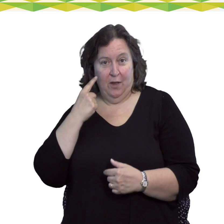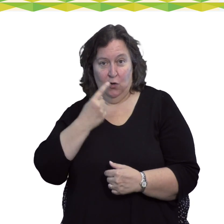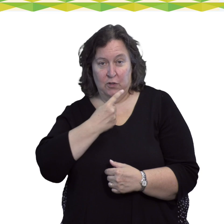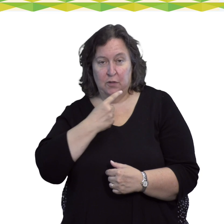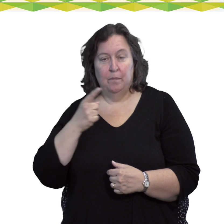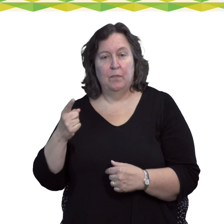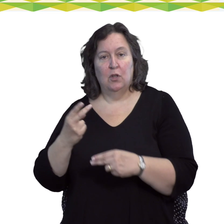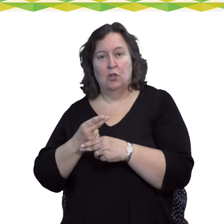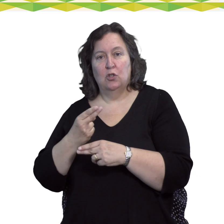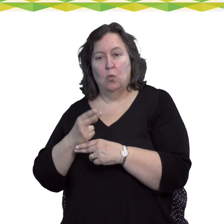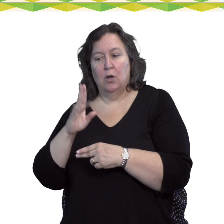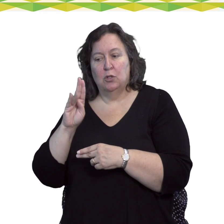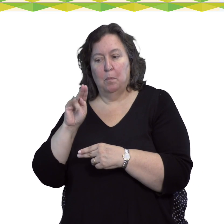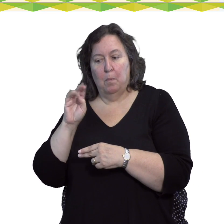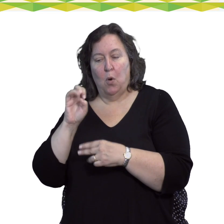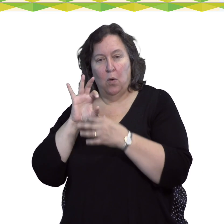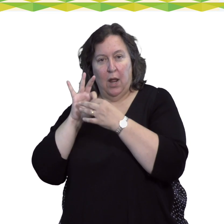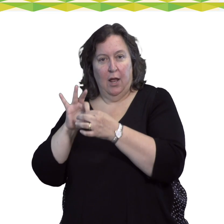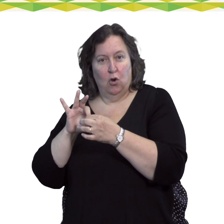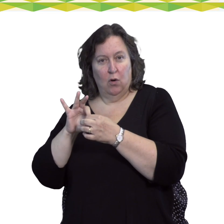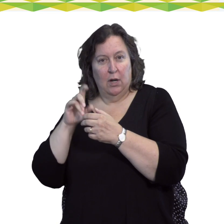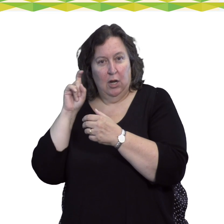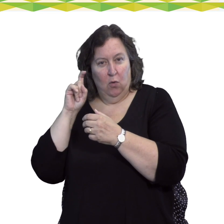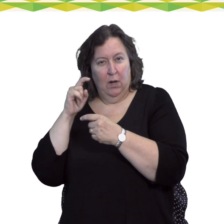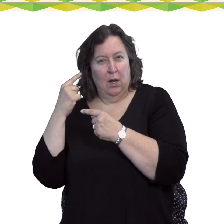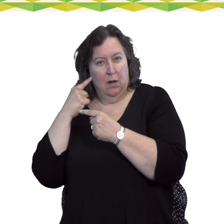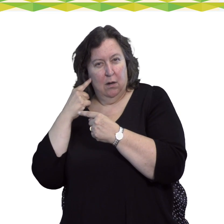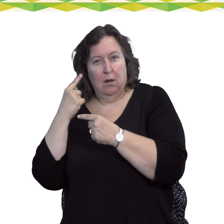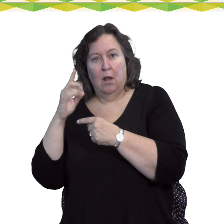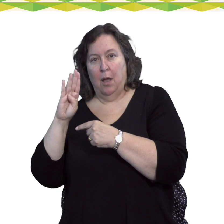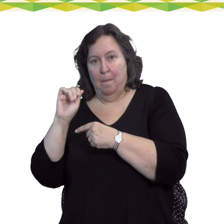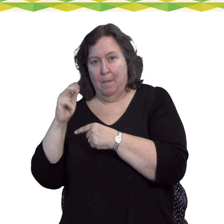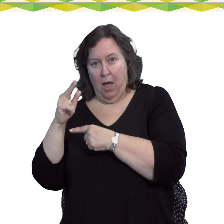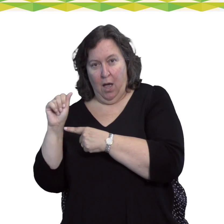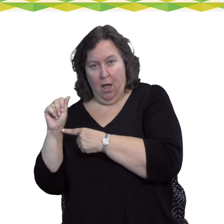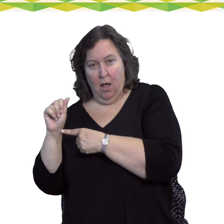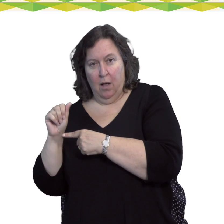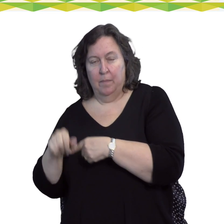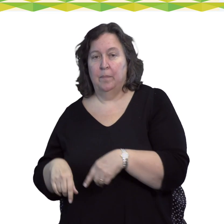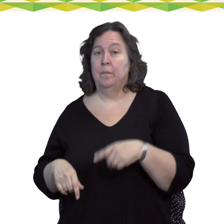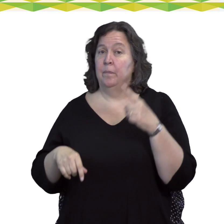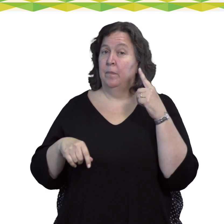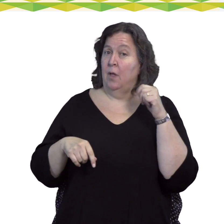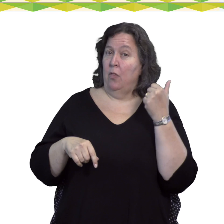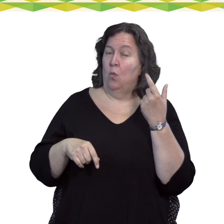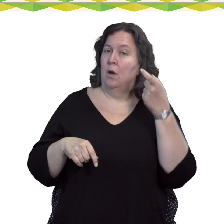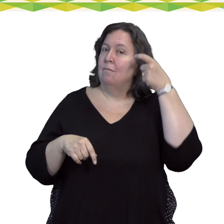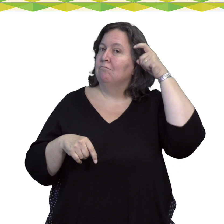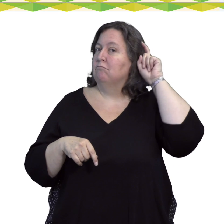and wears a bone-anchored hearing aid, which is also called a BAHA, on one side and a behind-the-ear hearing aid